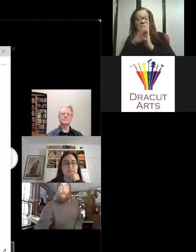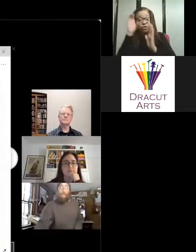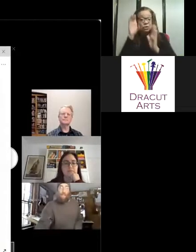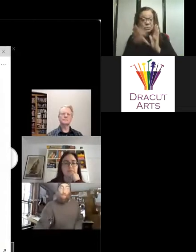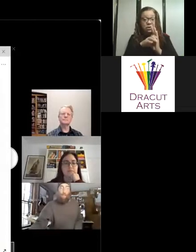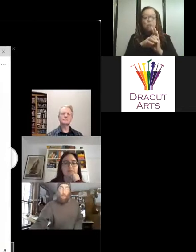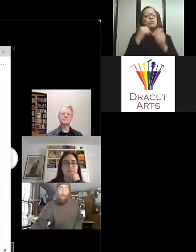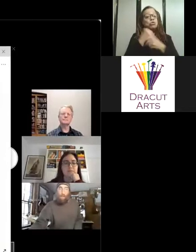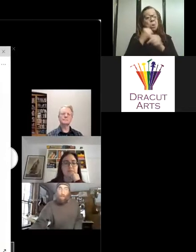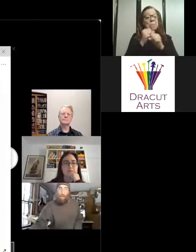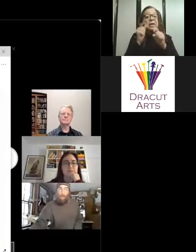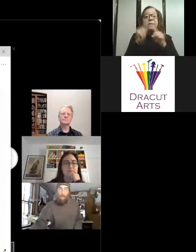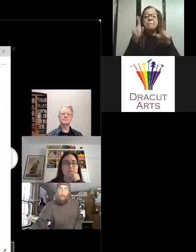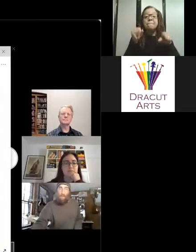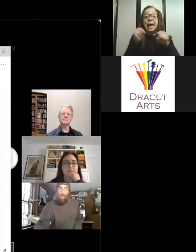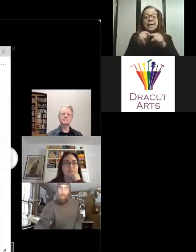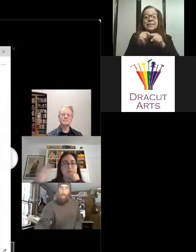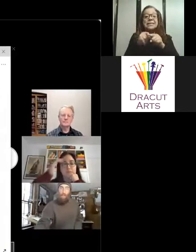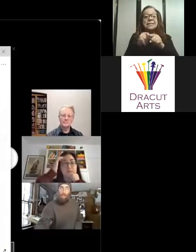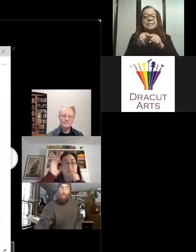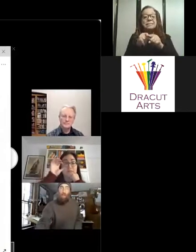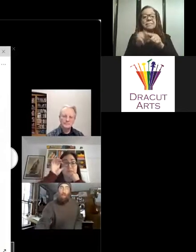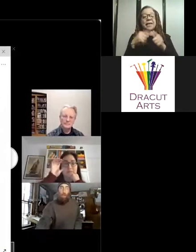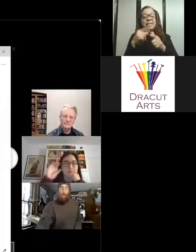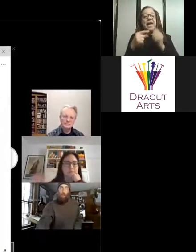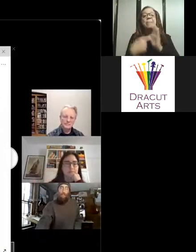and I came up with-- let's see, I'll just show you the first couple pages...